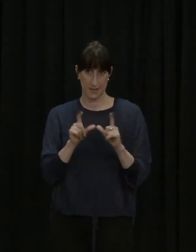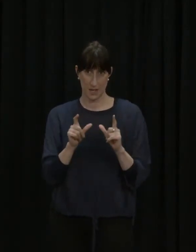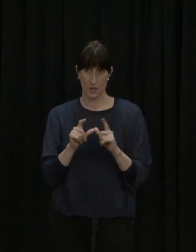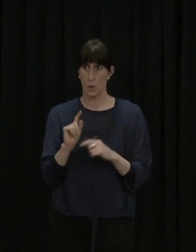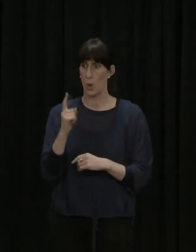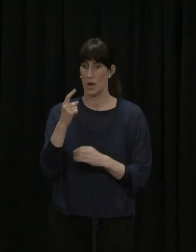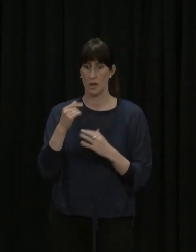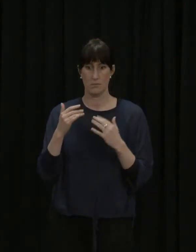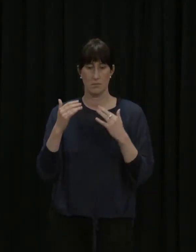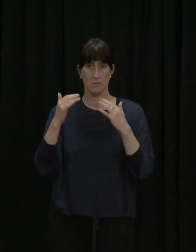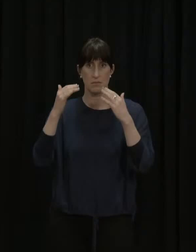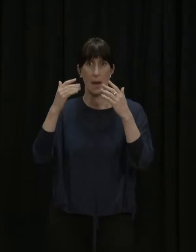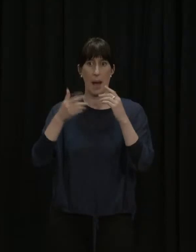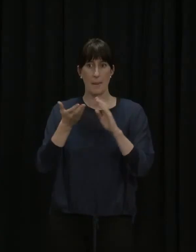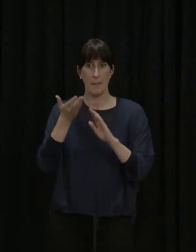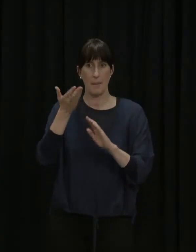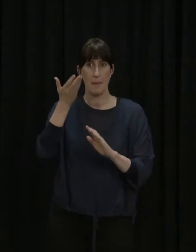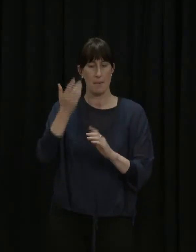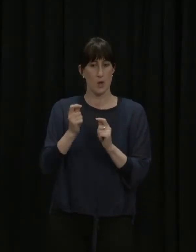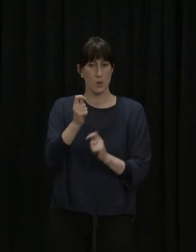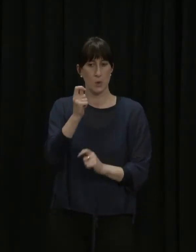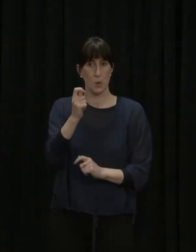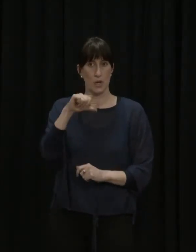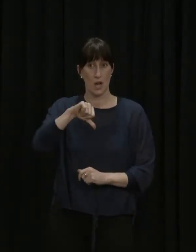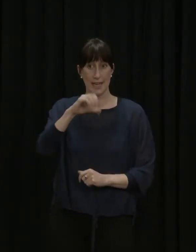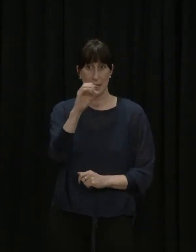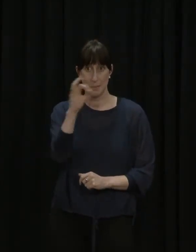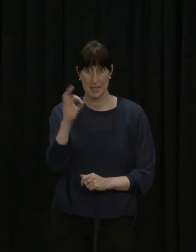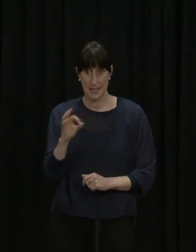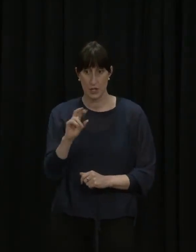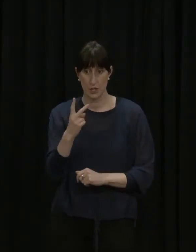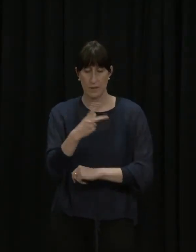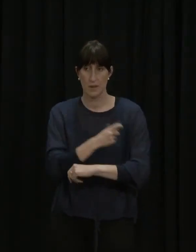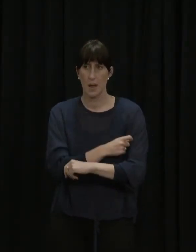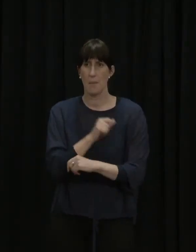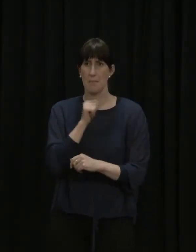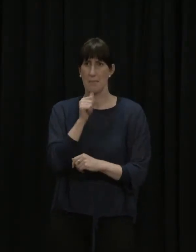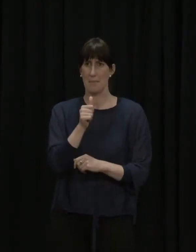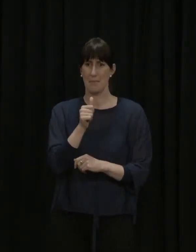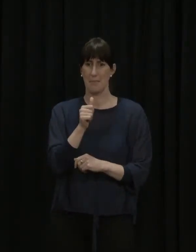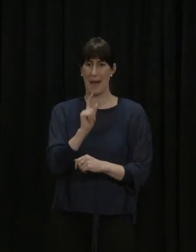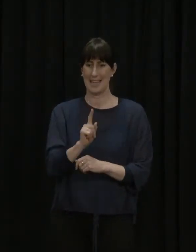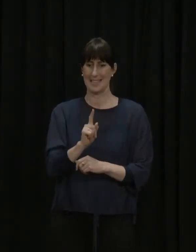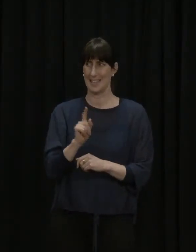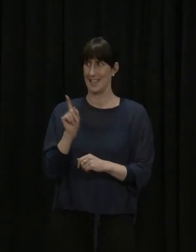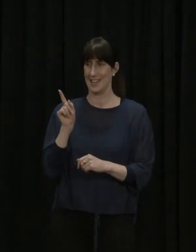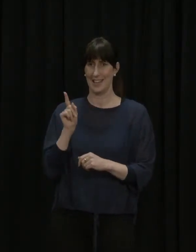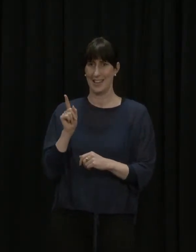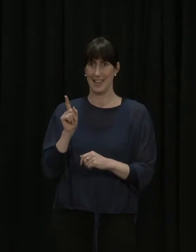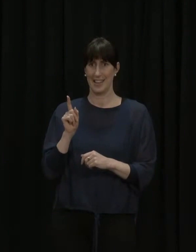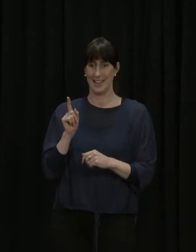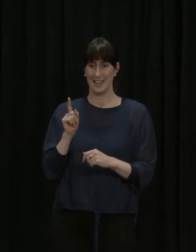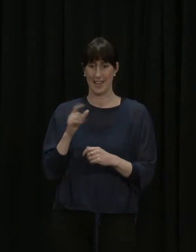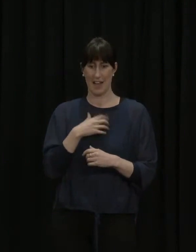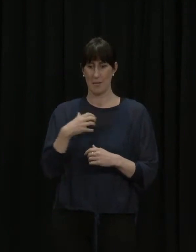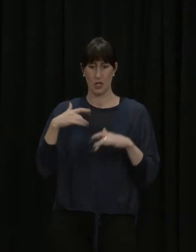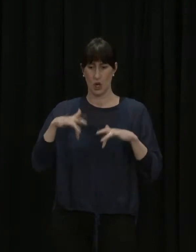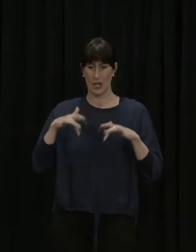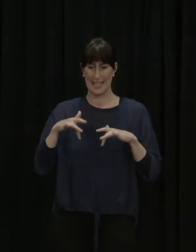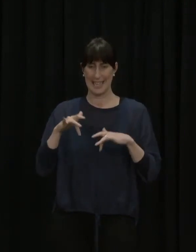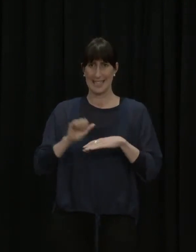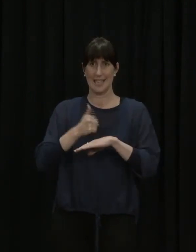couldn't.